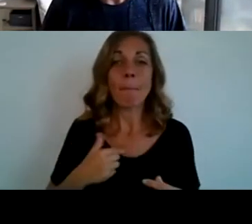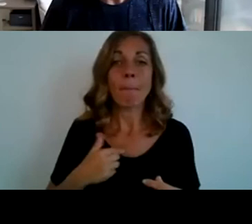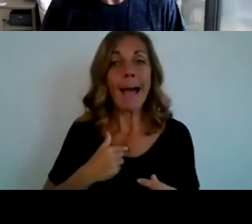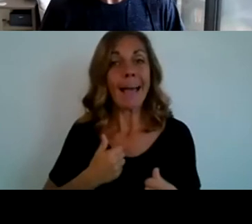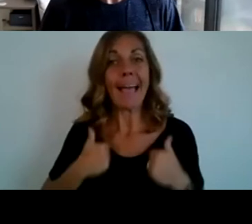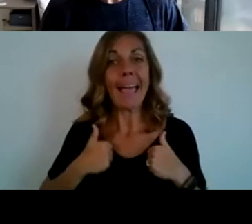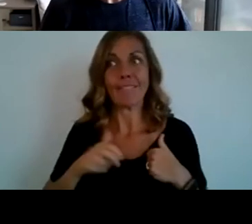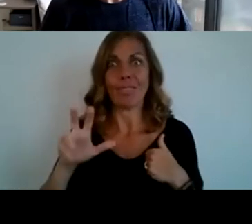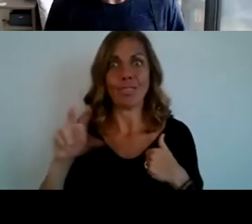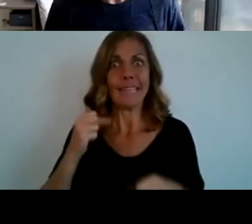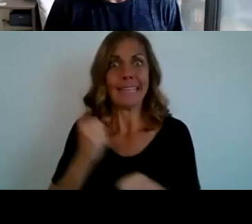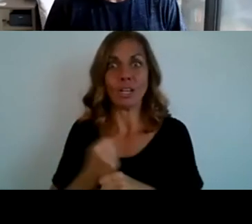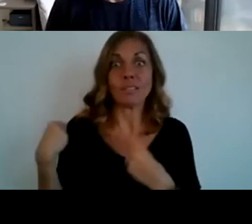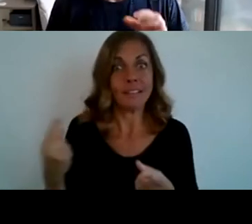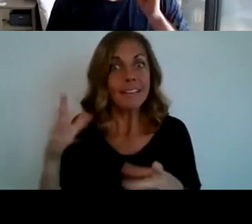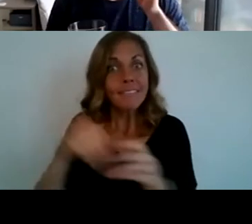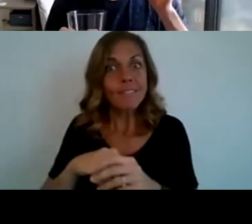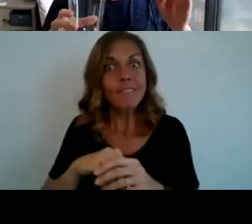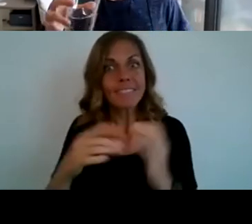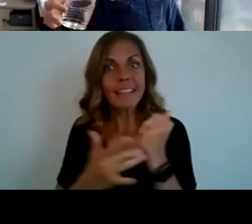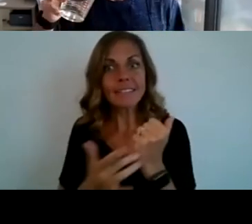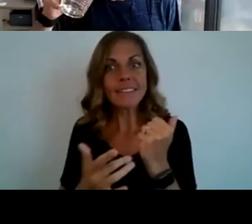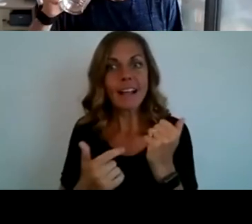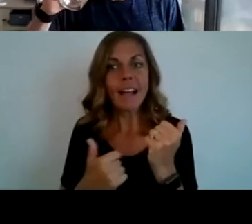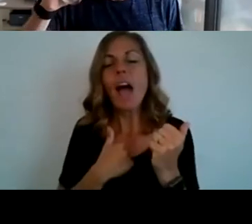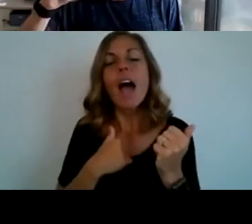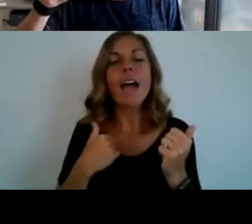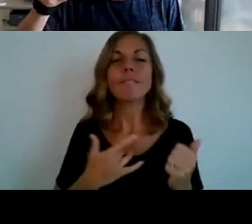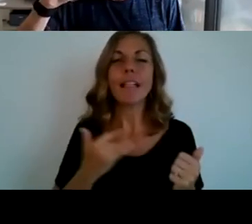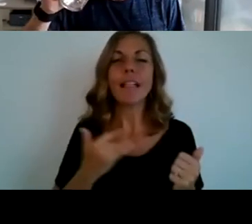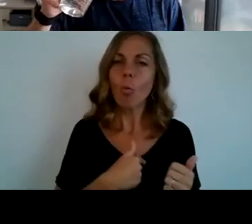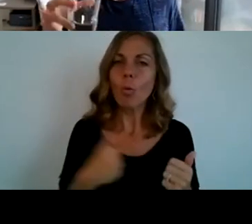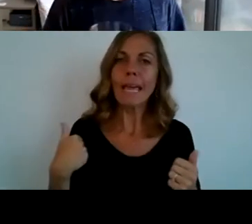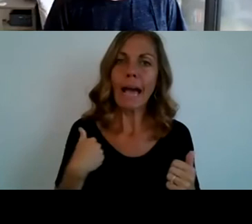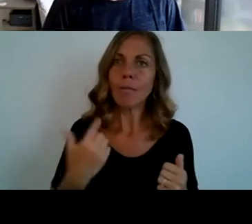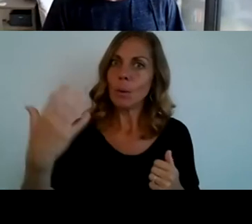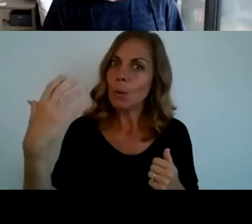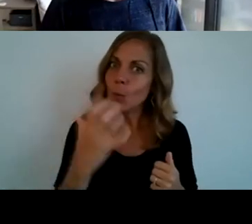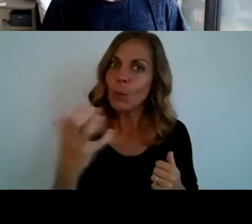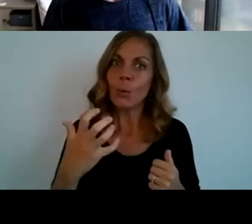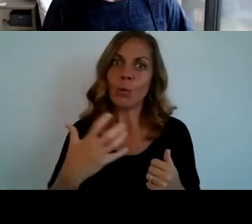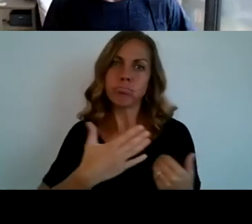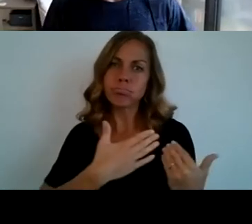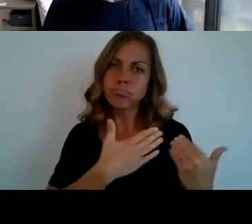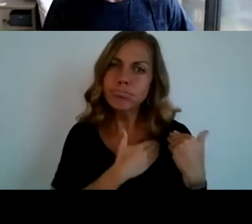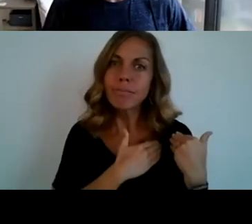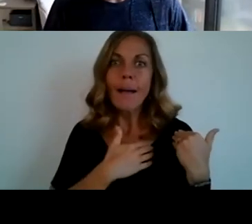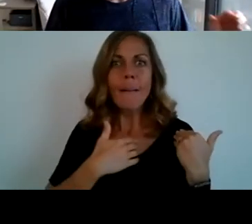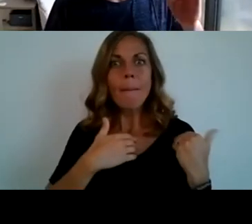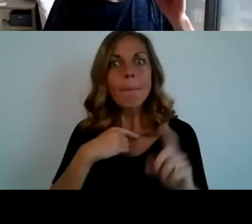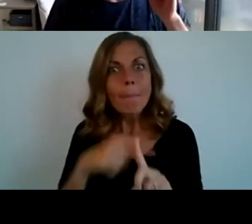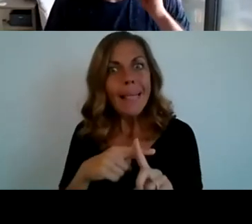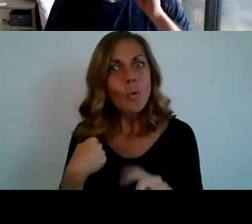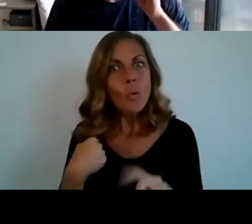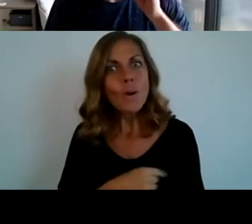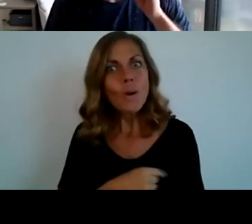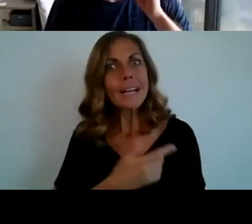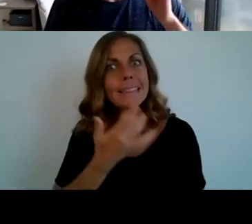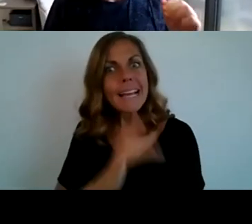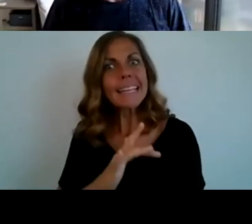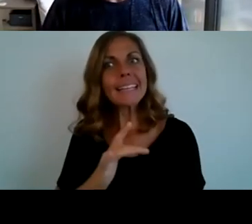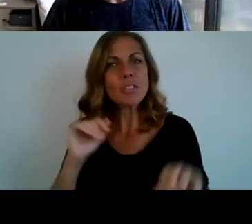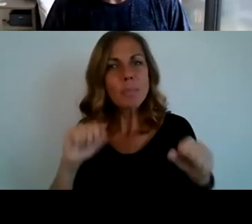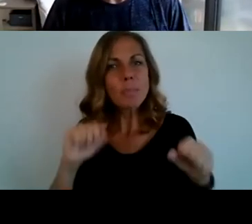I just think that we have an awesome responsibility and privilege to deliver a workplace and home